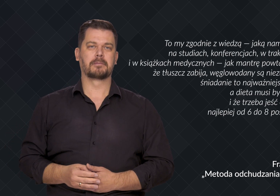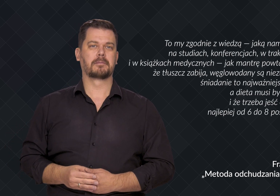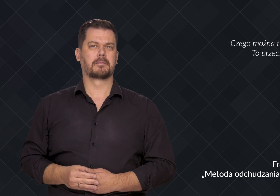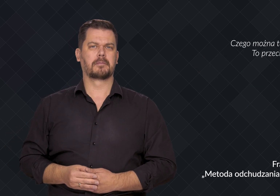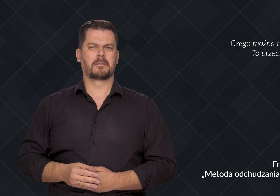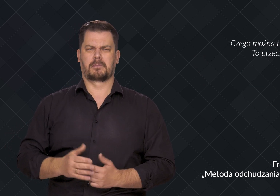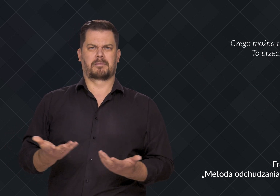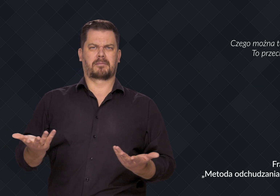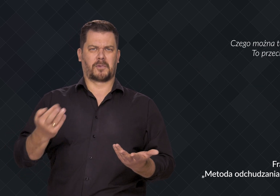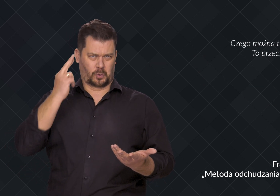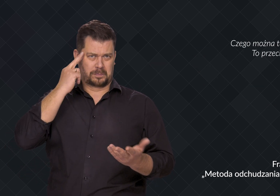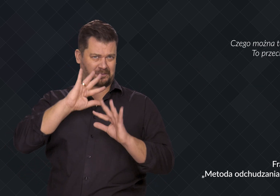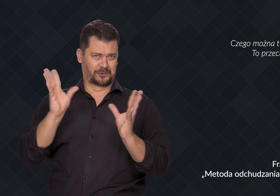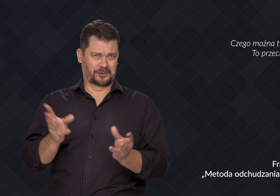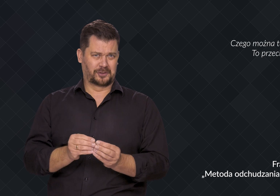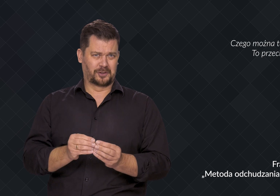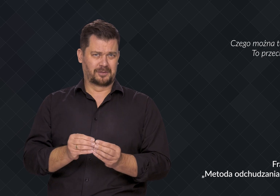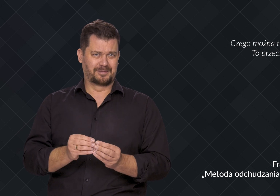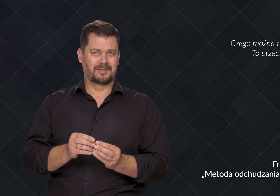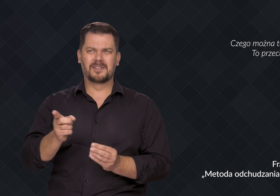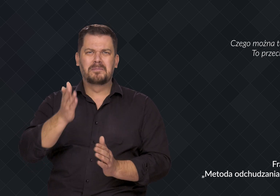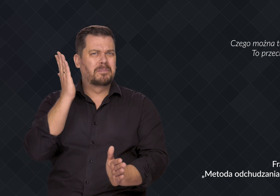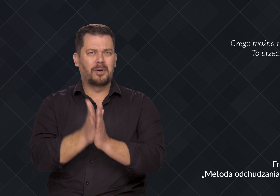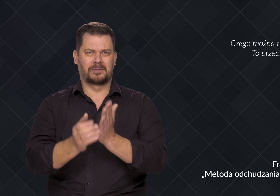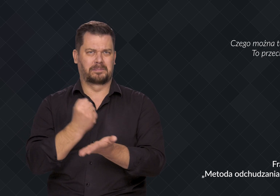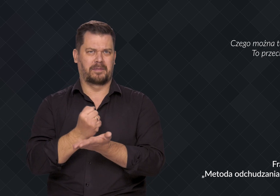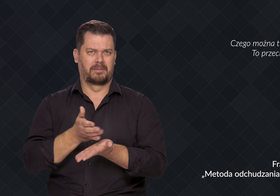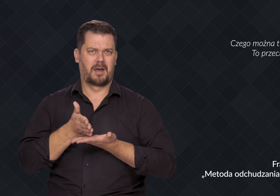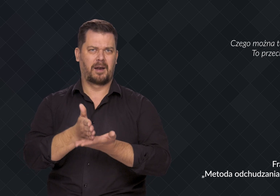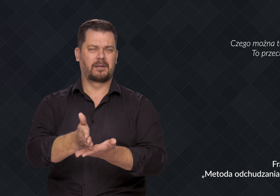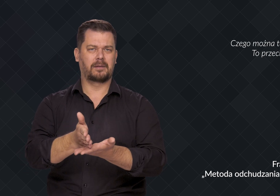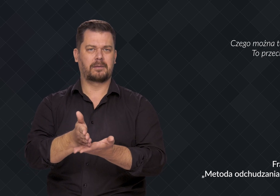What could be misunderstood here? It's so simple.